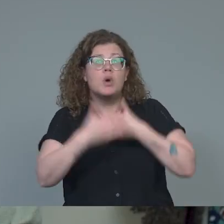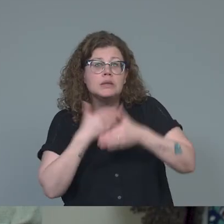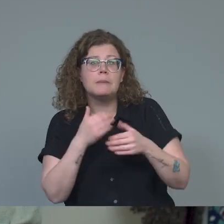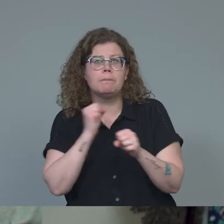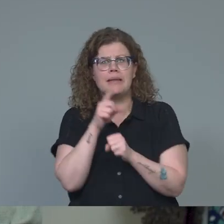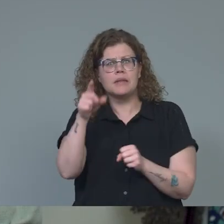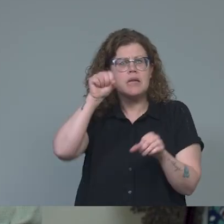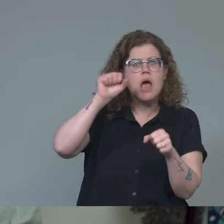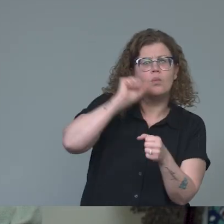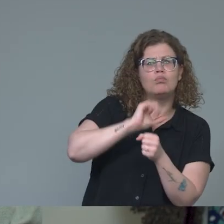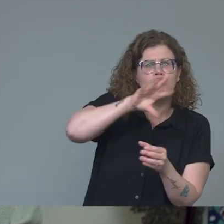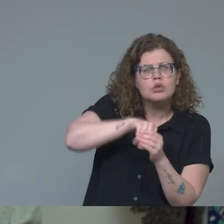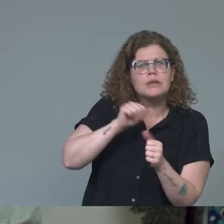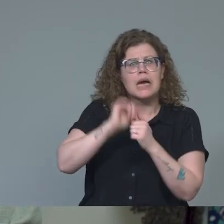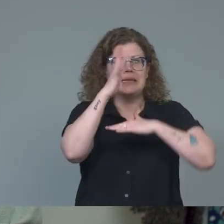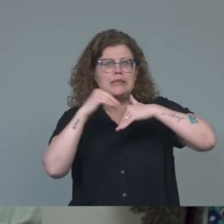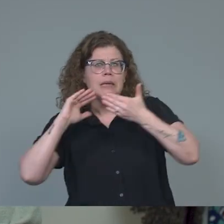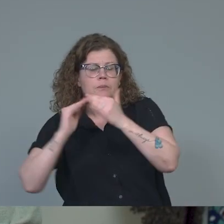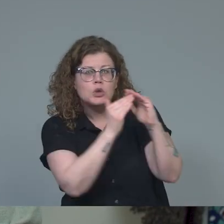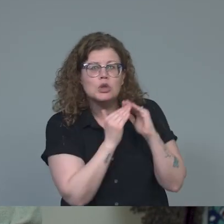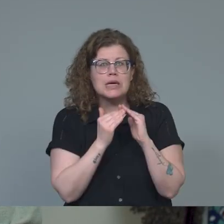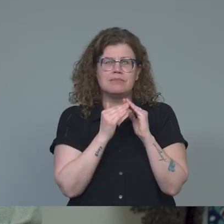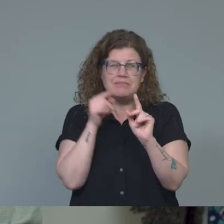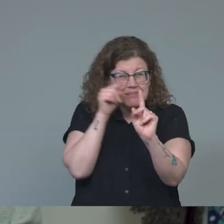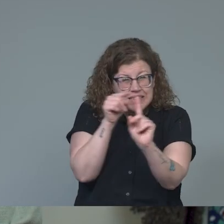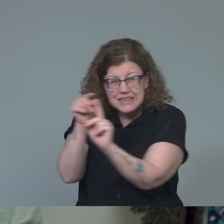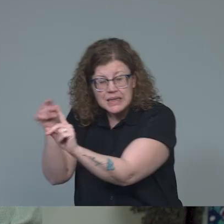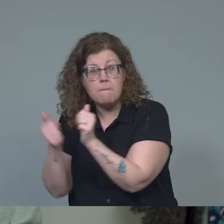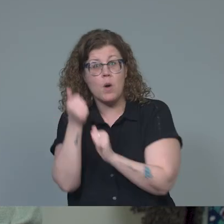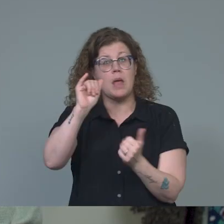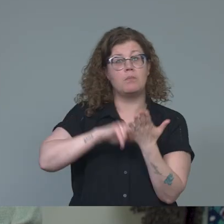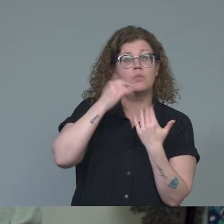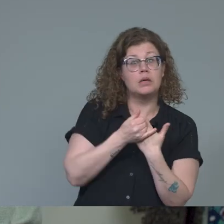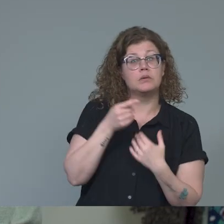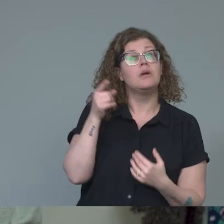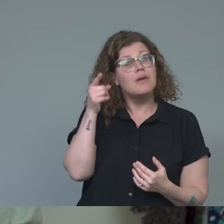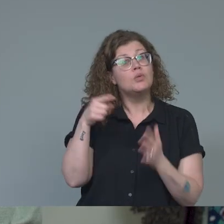Which communities are you going to work with? You should know that, and you should know who